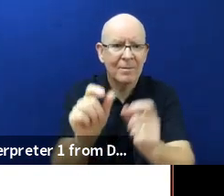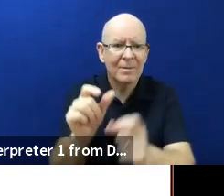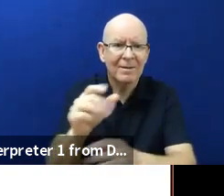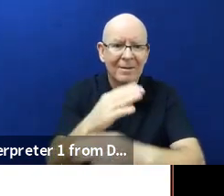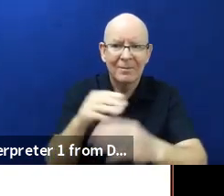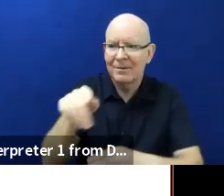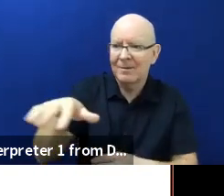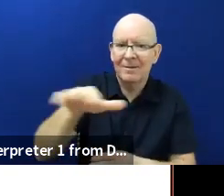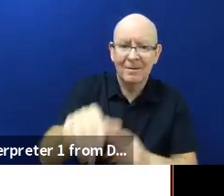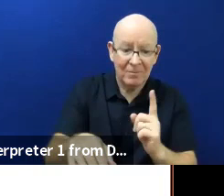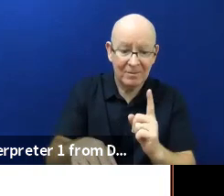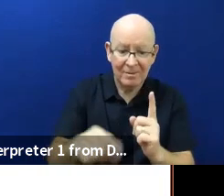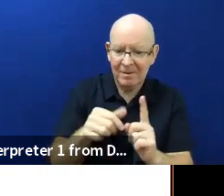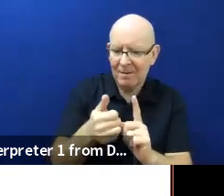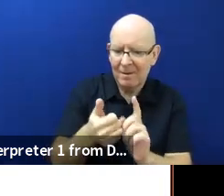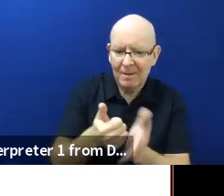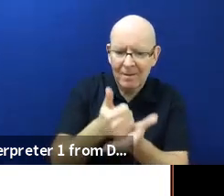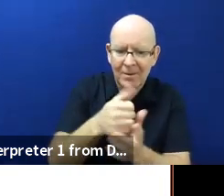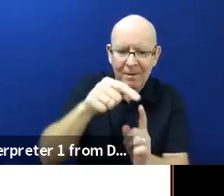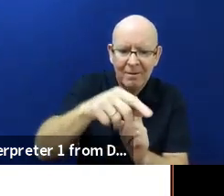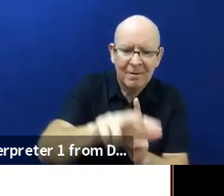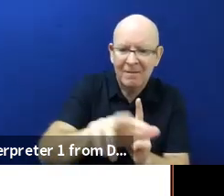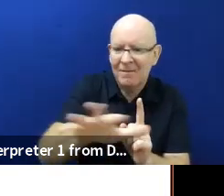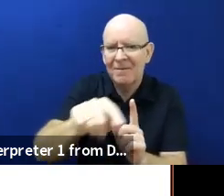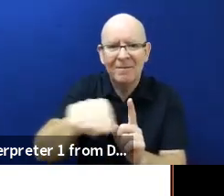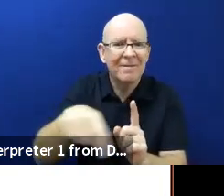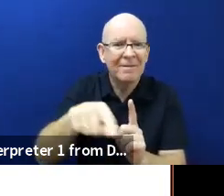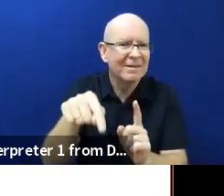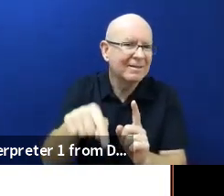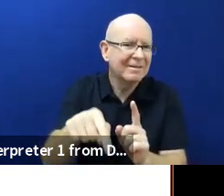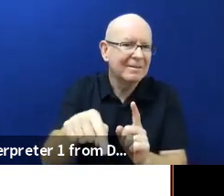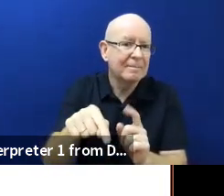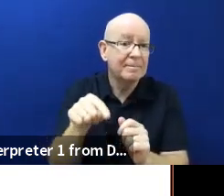As a person with a disability myself, I also witnessed how social protection has decreased